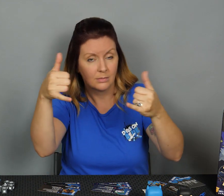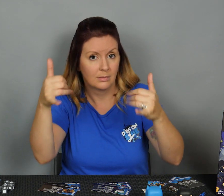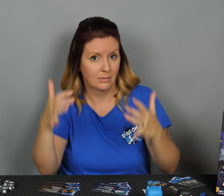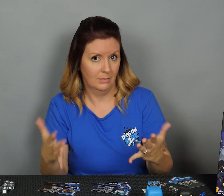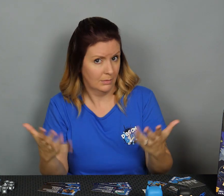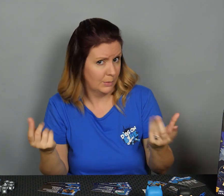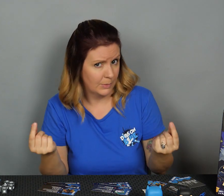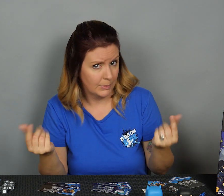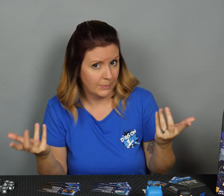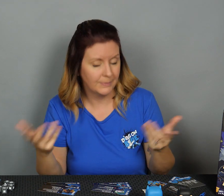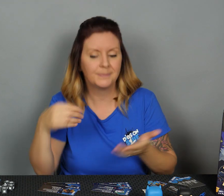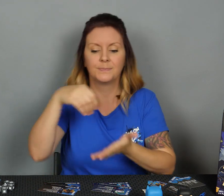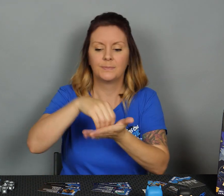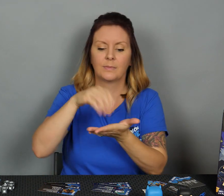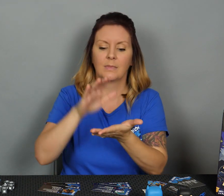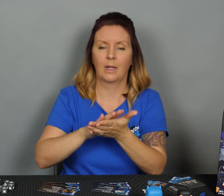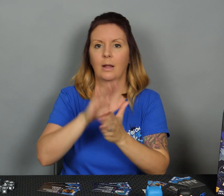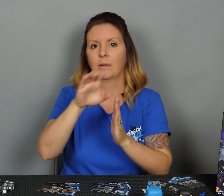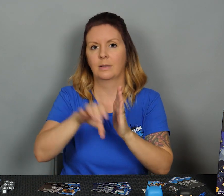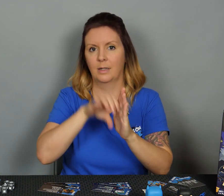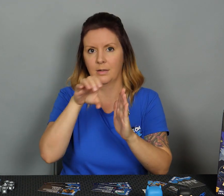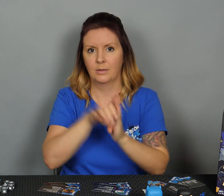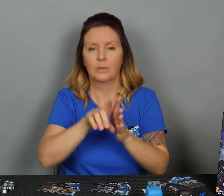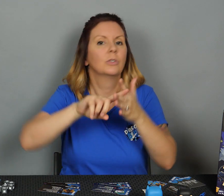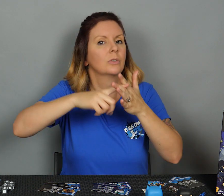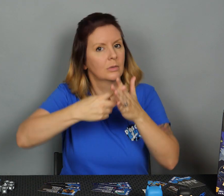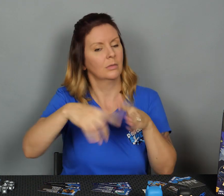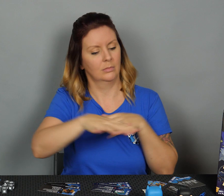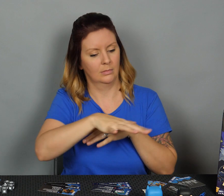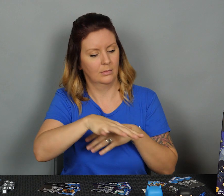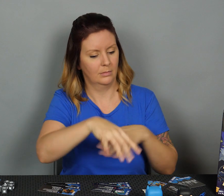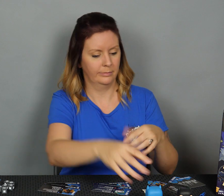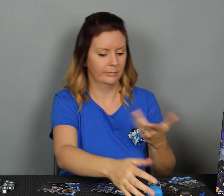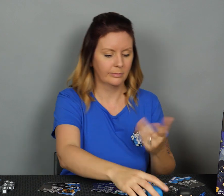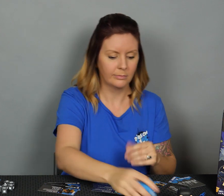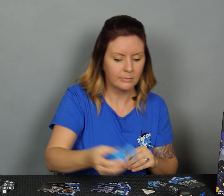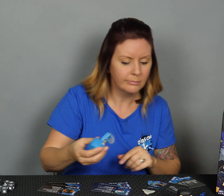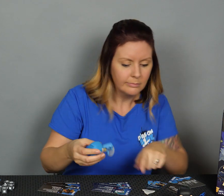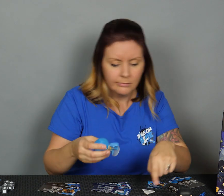The first player puts their character on the board in any one square in their starting